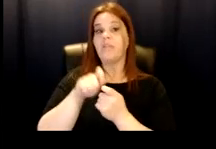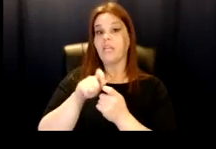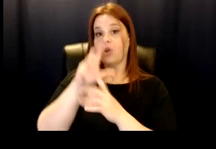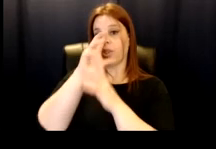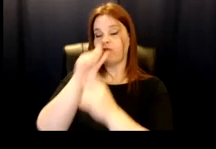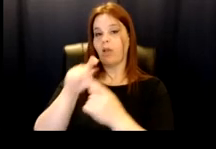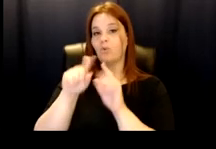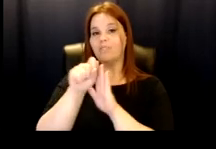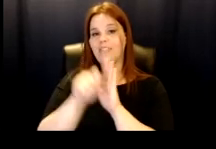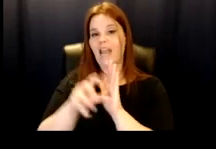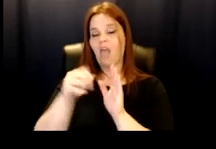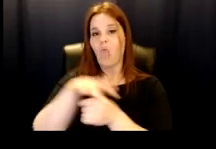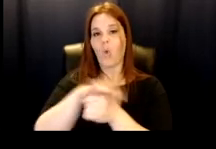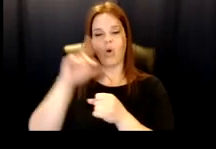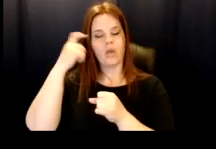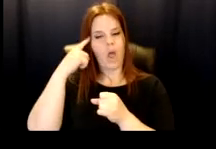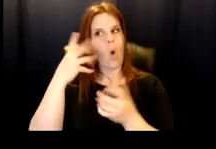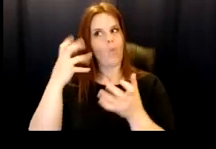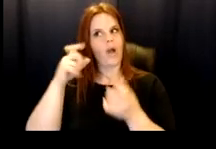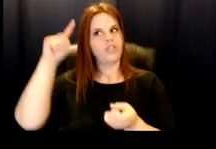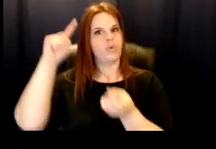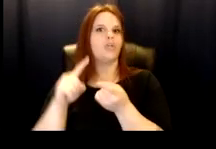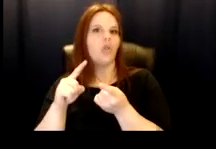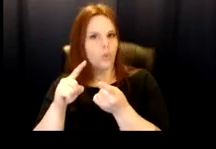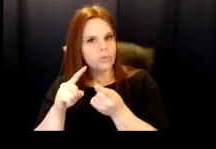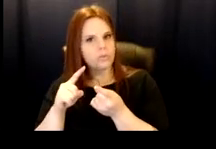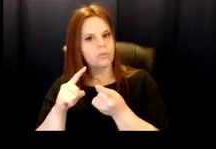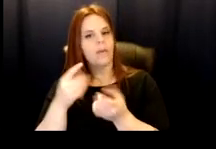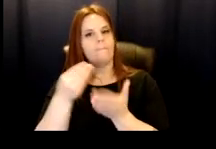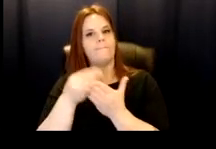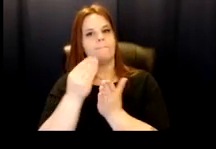seeking to eliminate historic budget shortfalls. And this has implications for people with